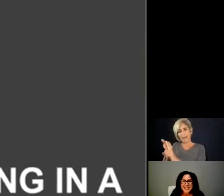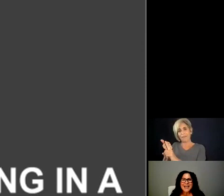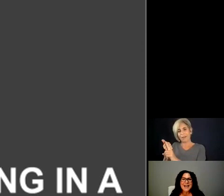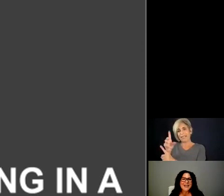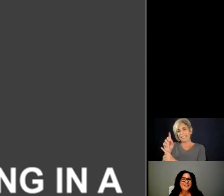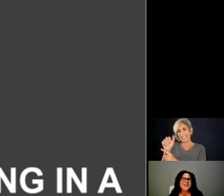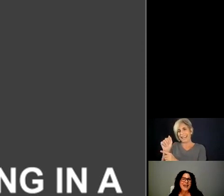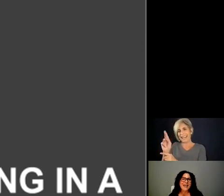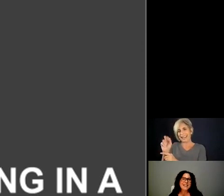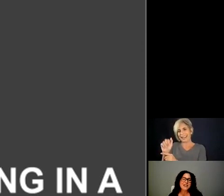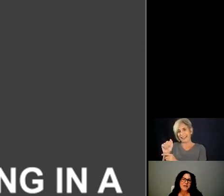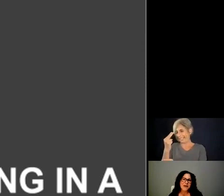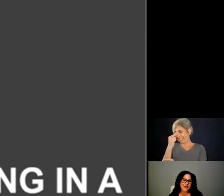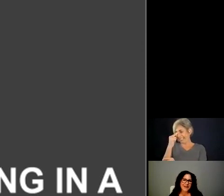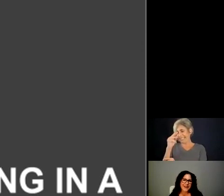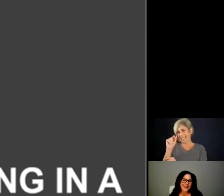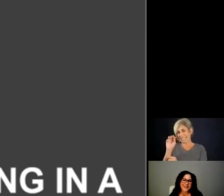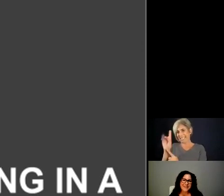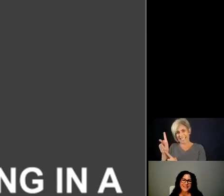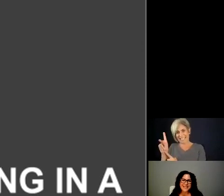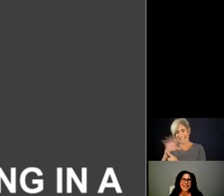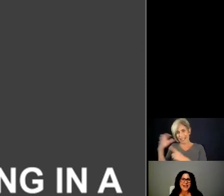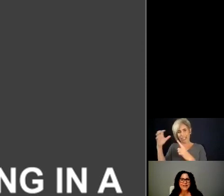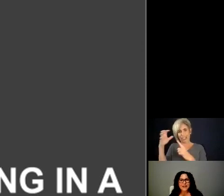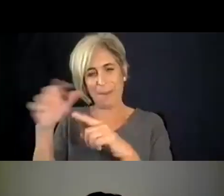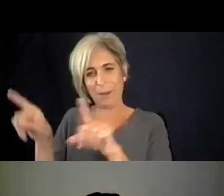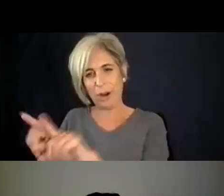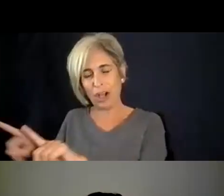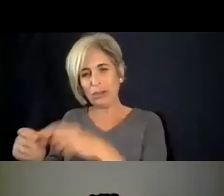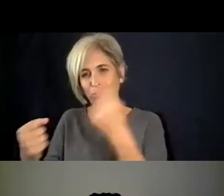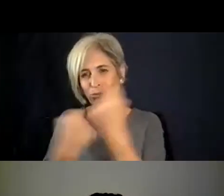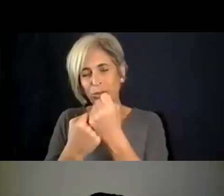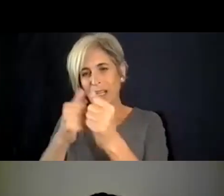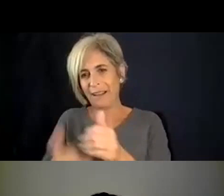as a self-proclaimed data geek and a champion as Liz said of advancing women in the workplace.